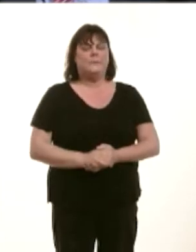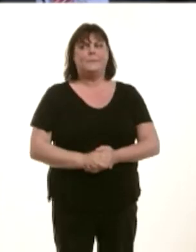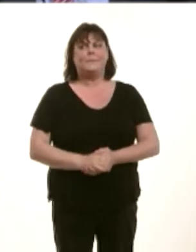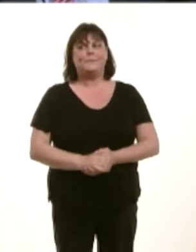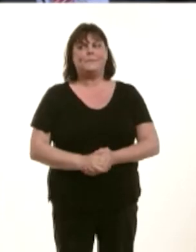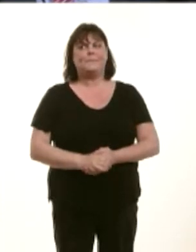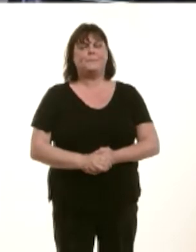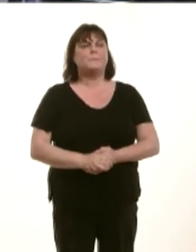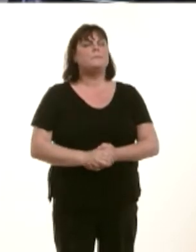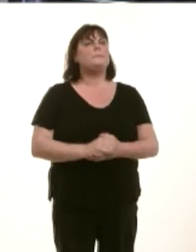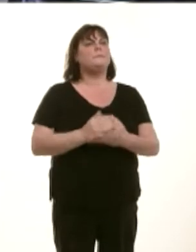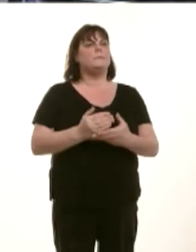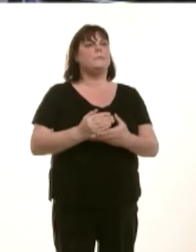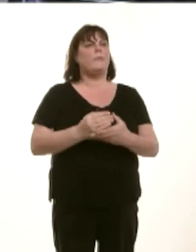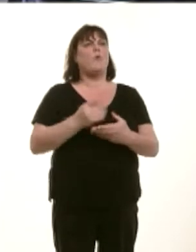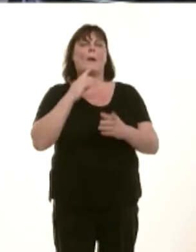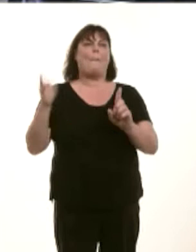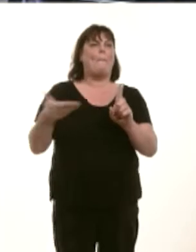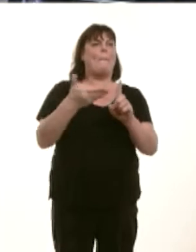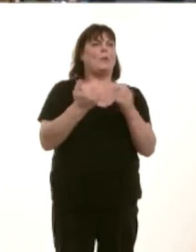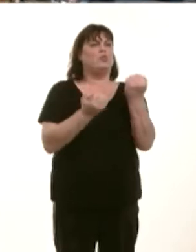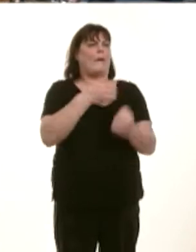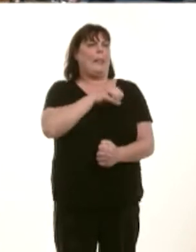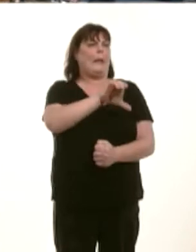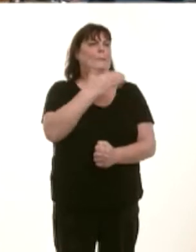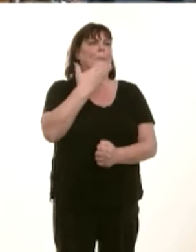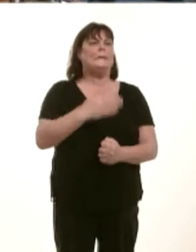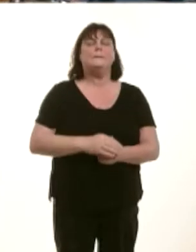Y Llywydd / The Presiding Officer: Byron Davies, on driving licences. Byron Davies: Thank you very much, Presiding Officer. Back to driving licences then, First